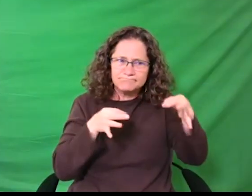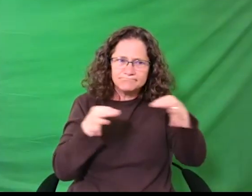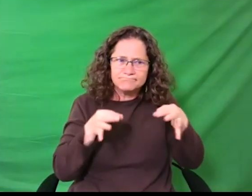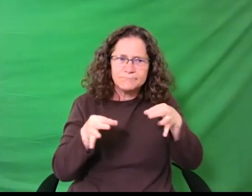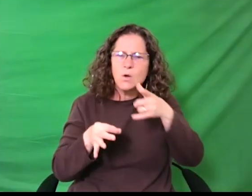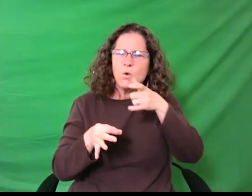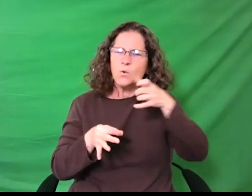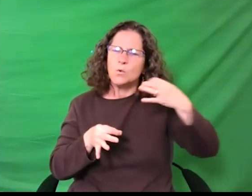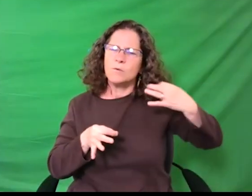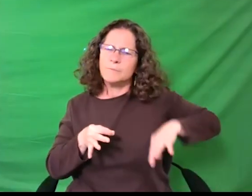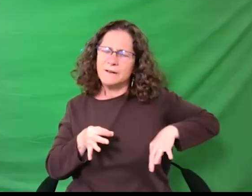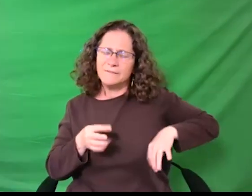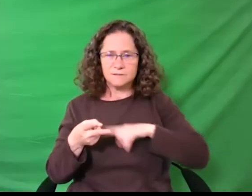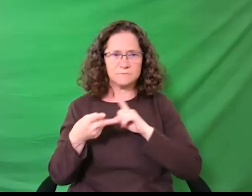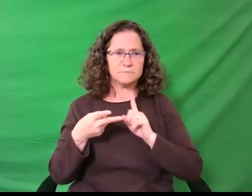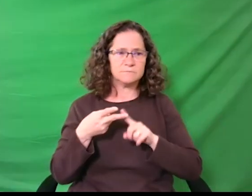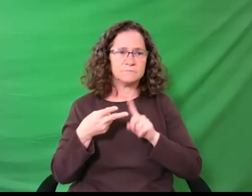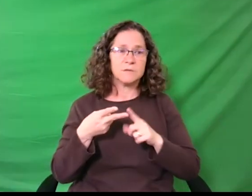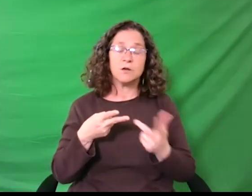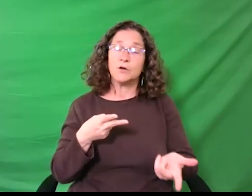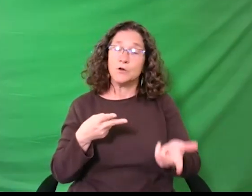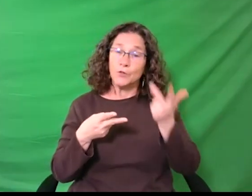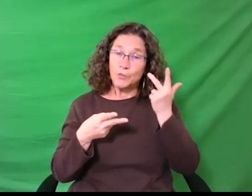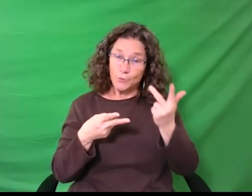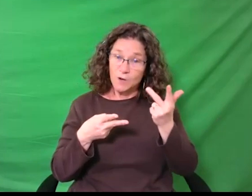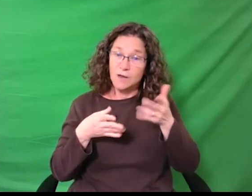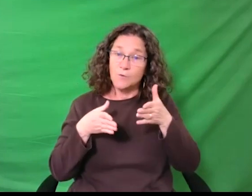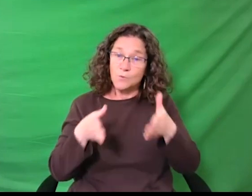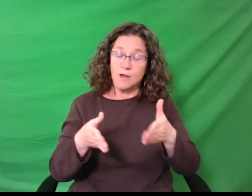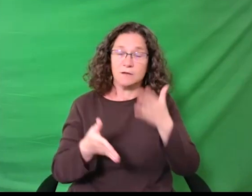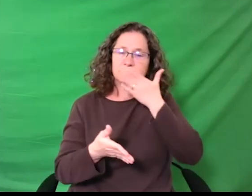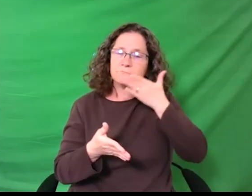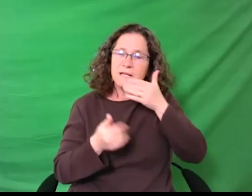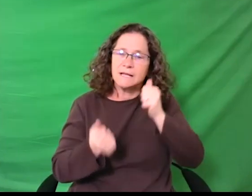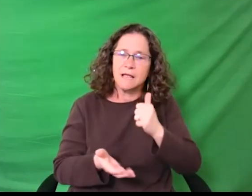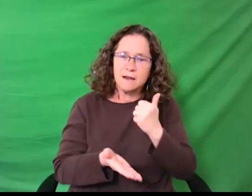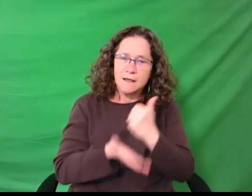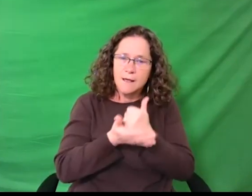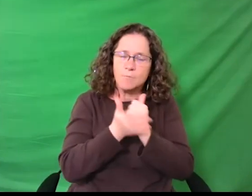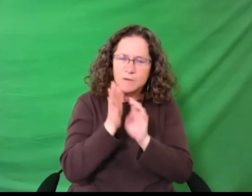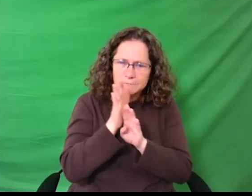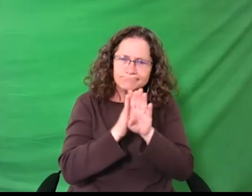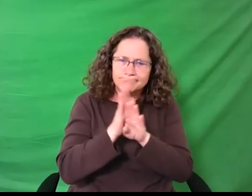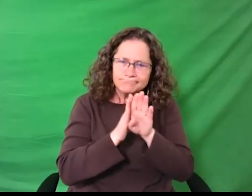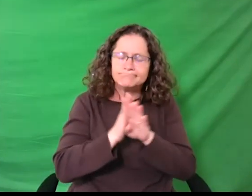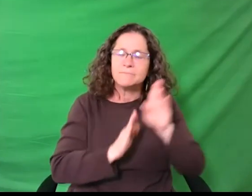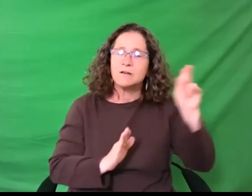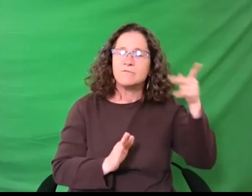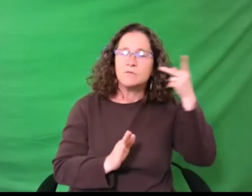and list three ways that cued speech can be used to build phonemic awareness skills for deaf and hard of hearing learners.